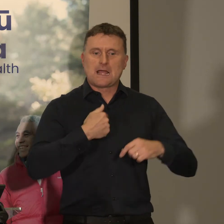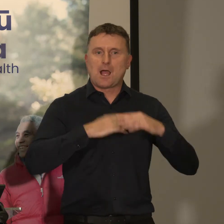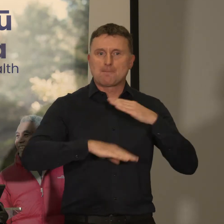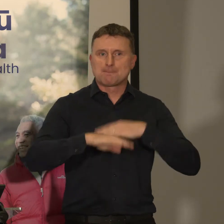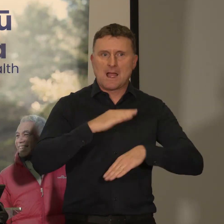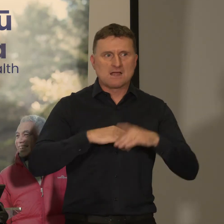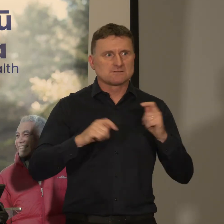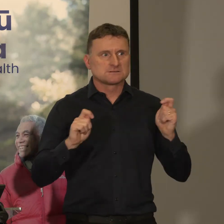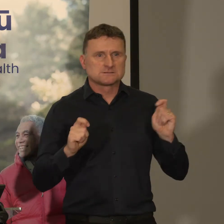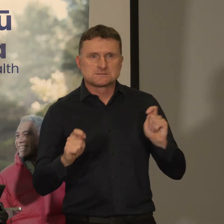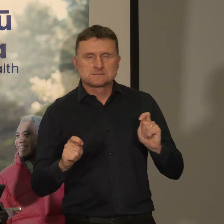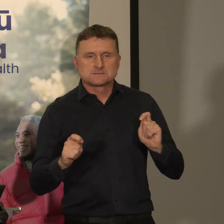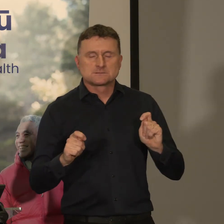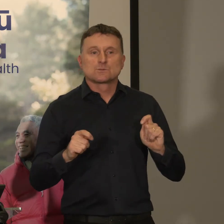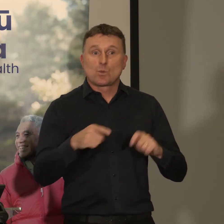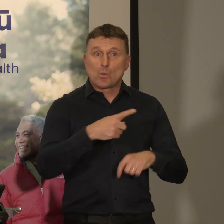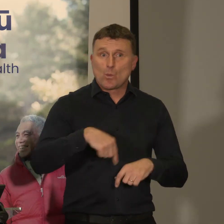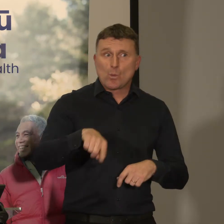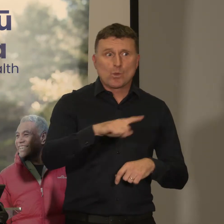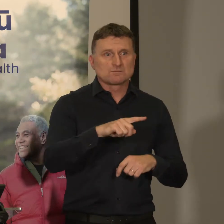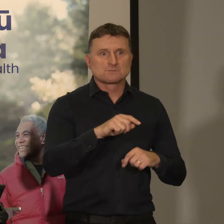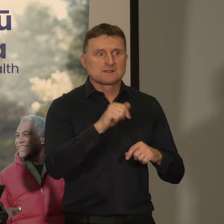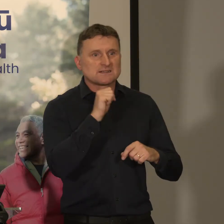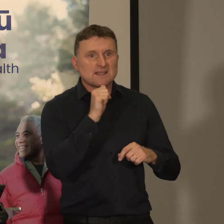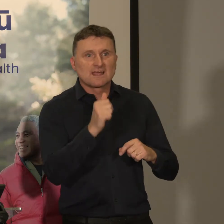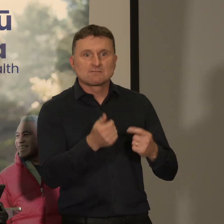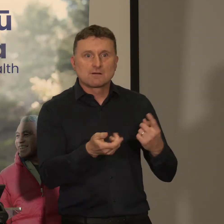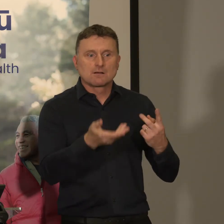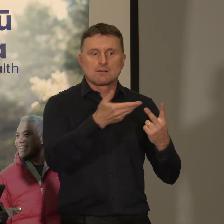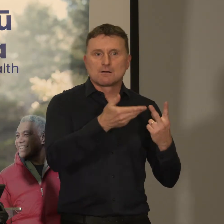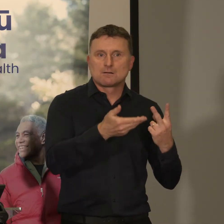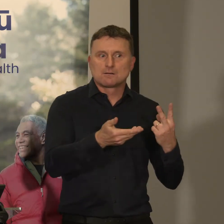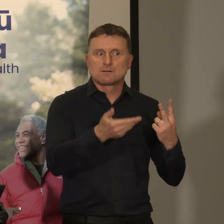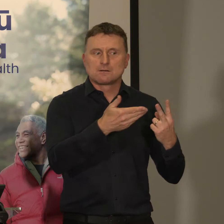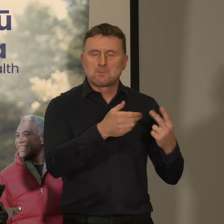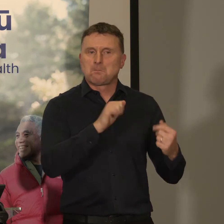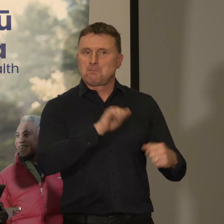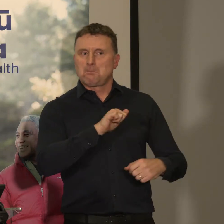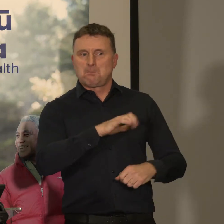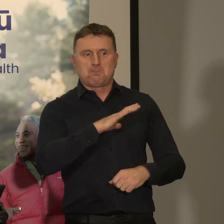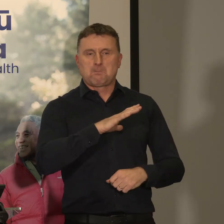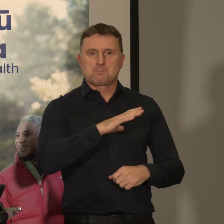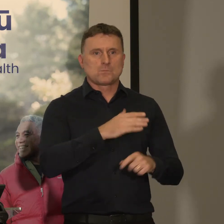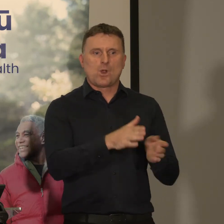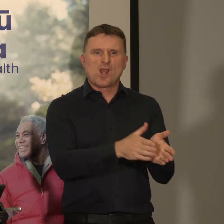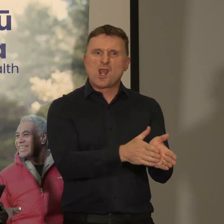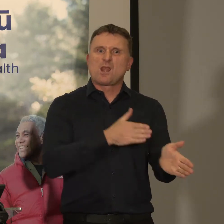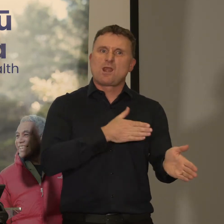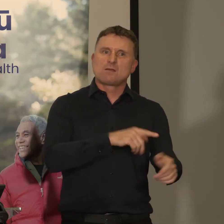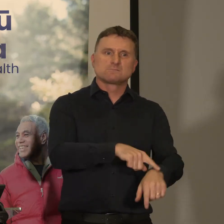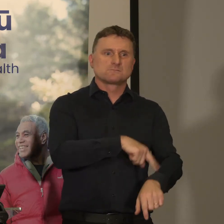consistent since the arrival of vaccines, the single most effective thing New Zealanders can do to protect themselves from severe disease remains being up-to-date with your vaccinations. There are